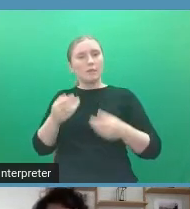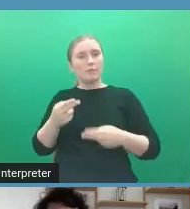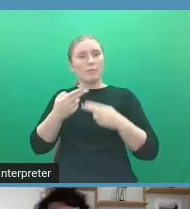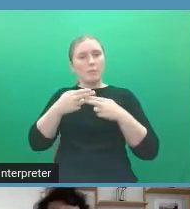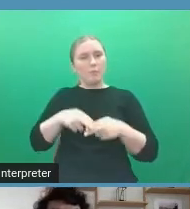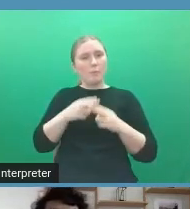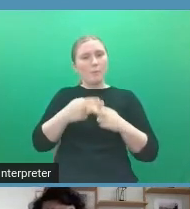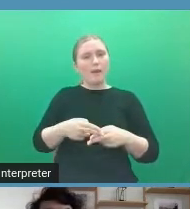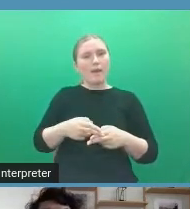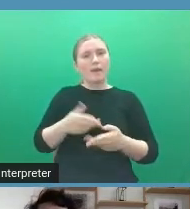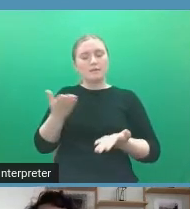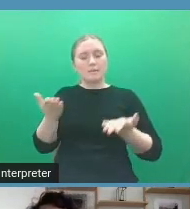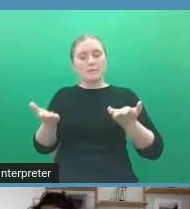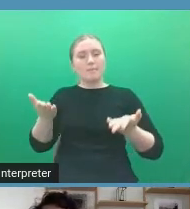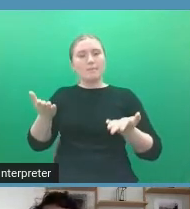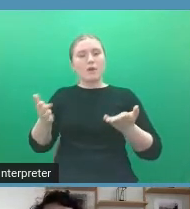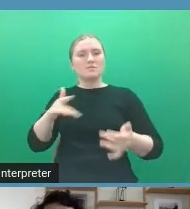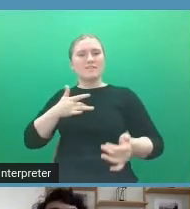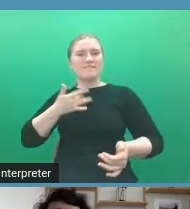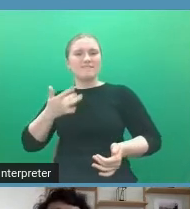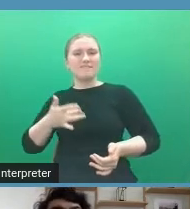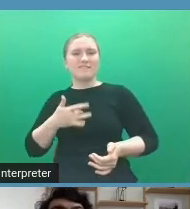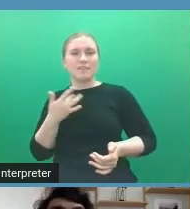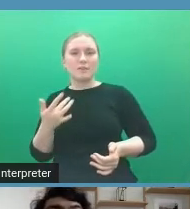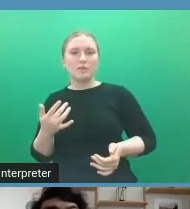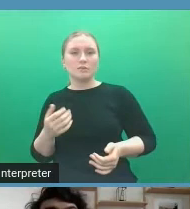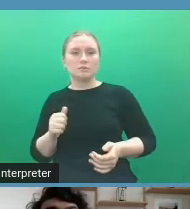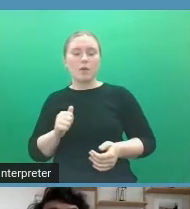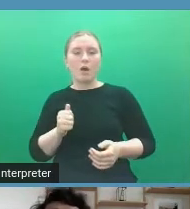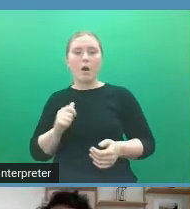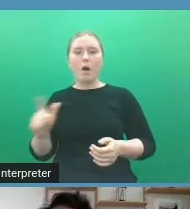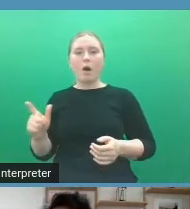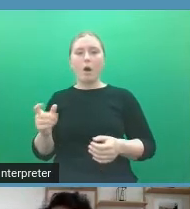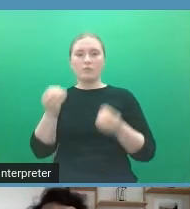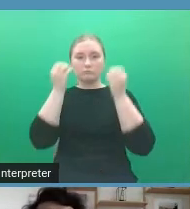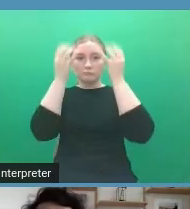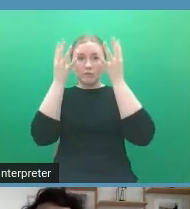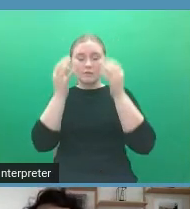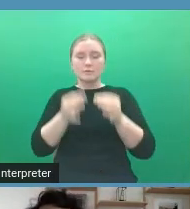think about how it felt to the touch. These are pieces of information we could include